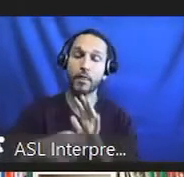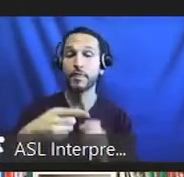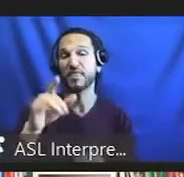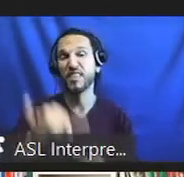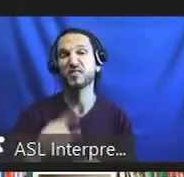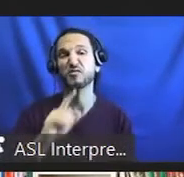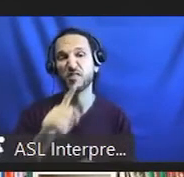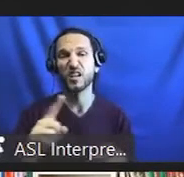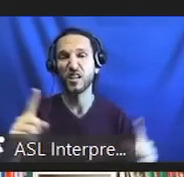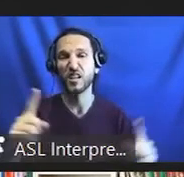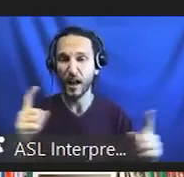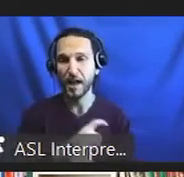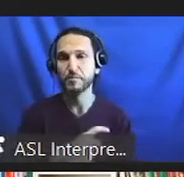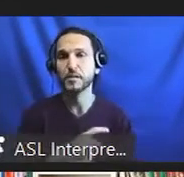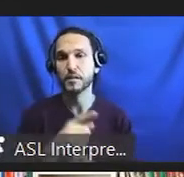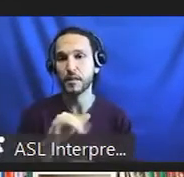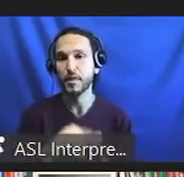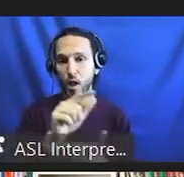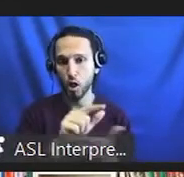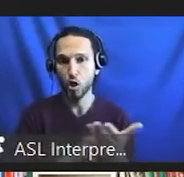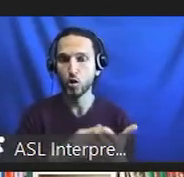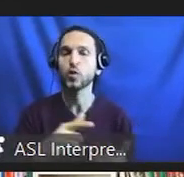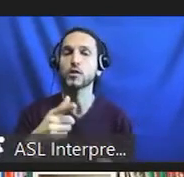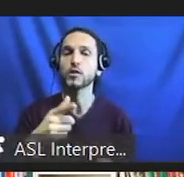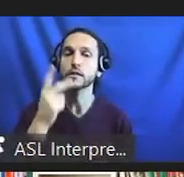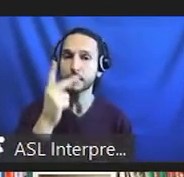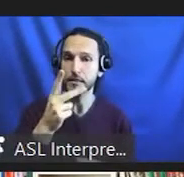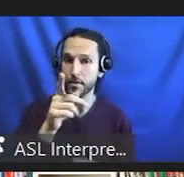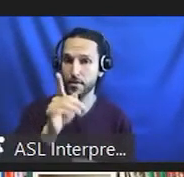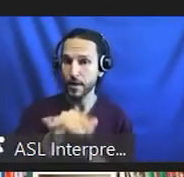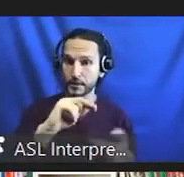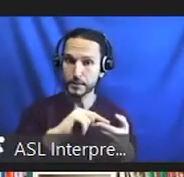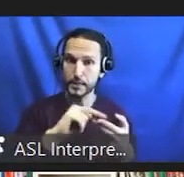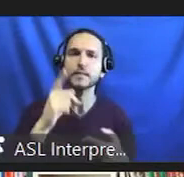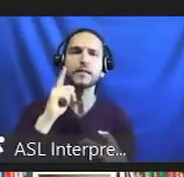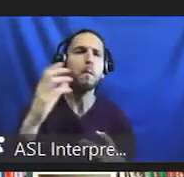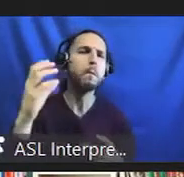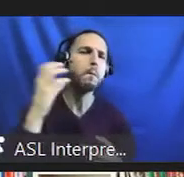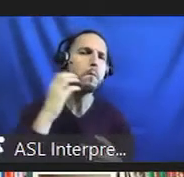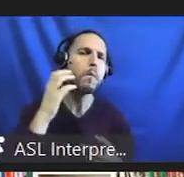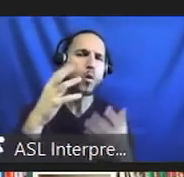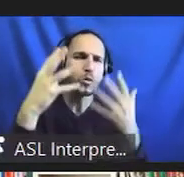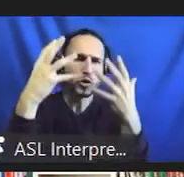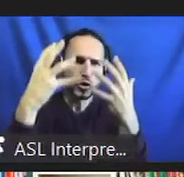the statute is. So if you look at this slide and you see some of the bold letters, the bold words in the middle